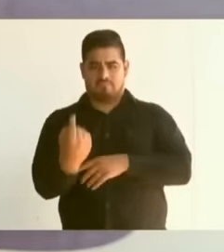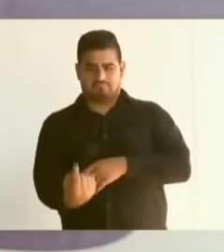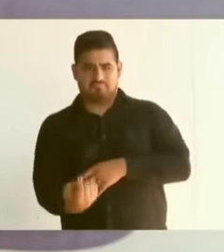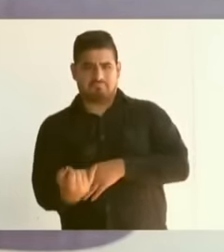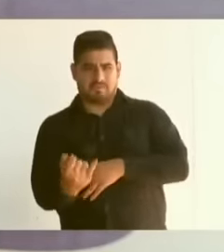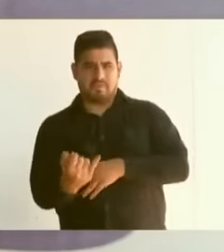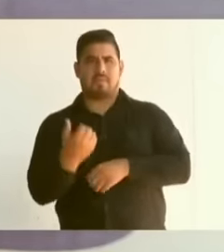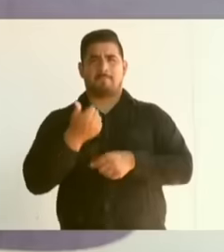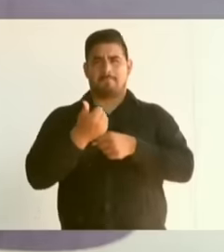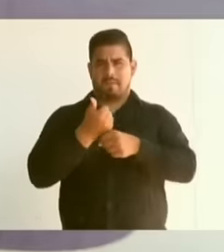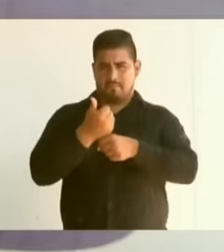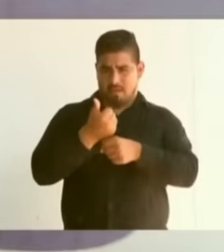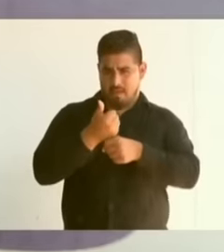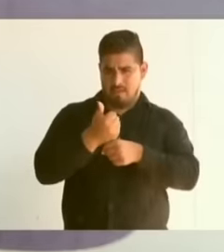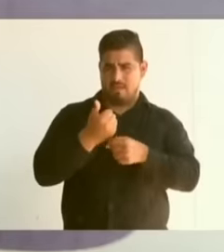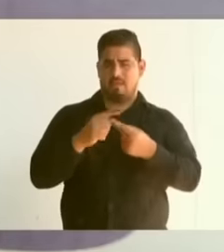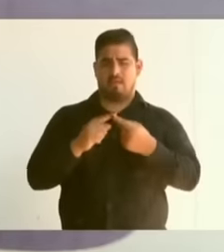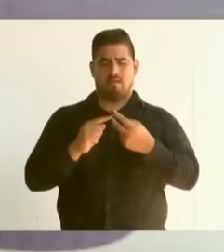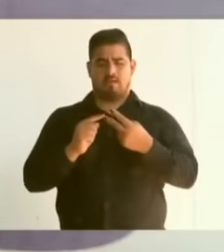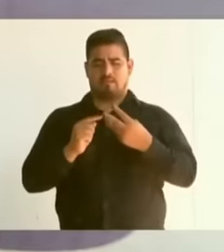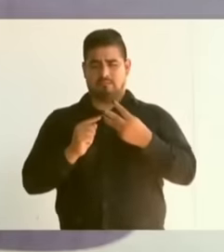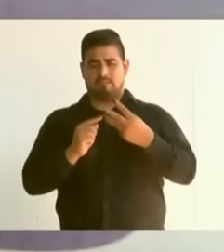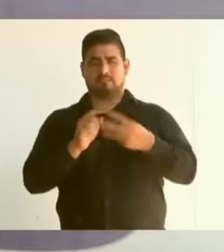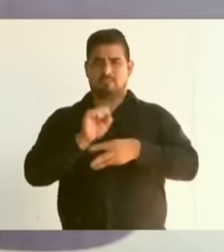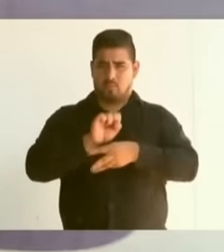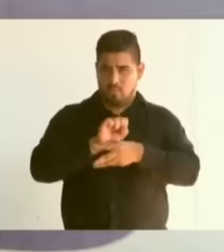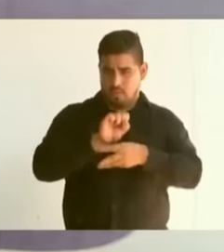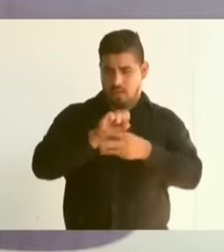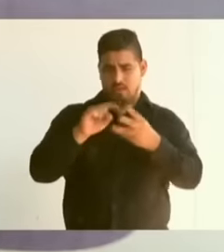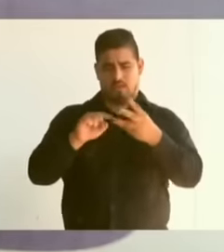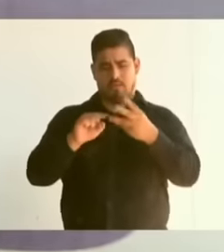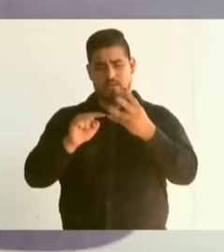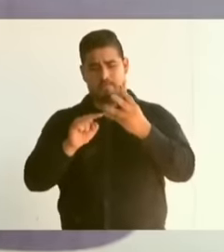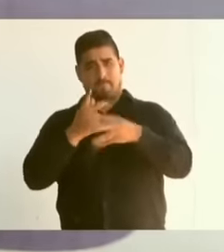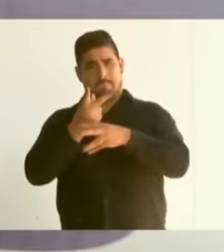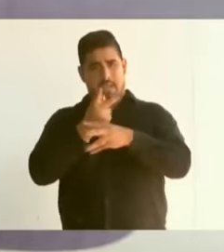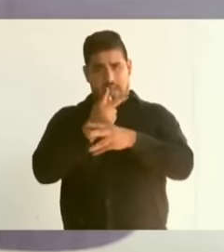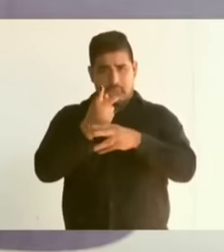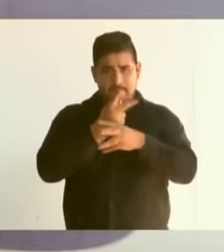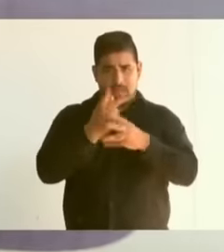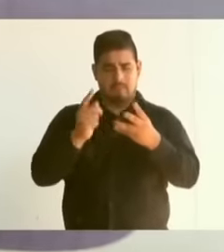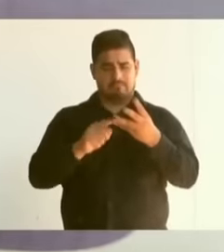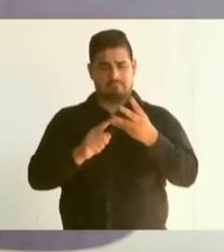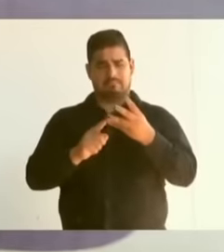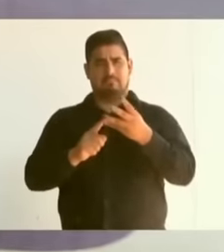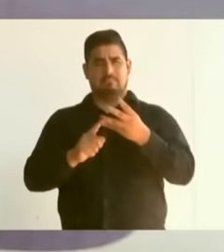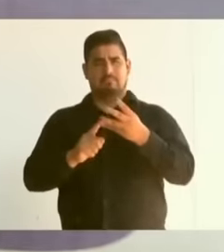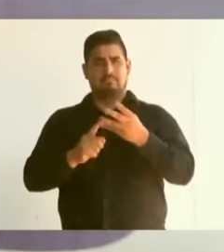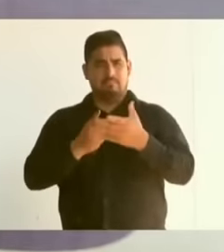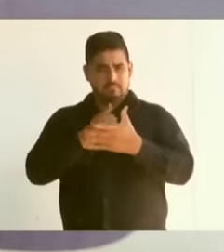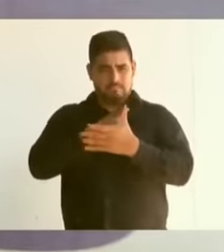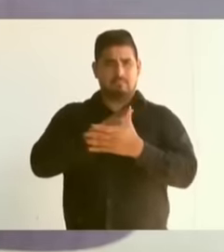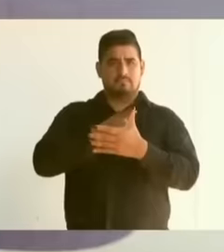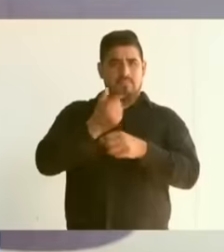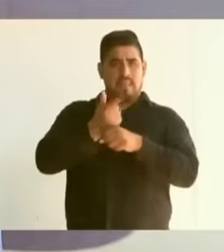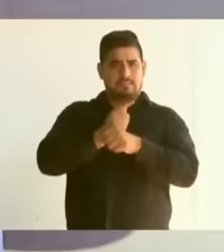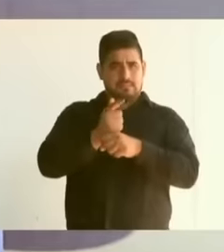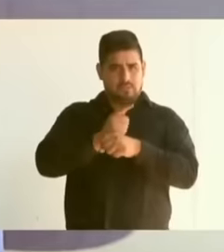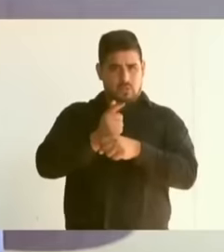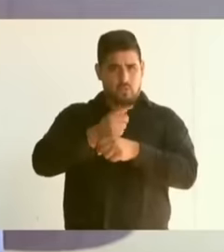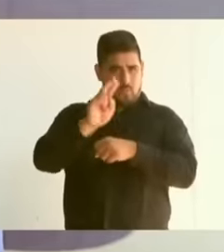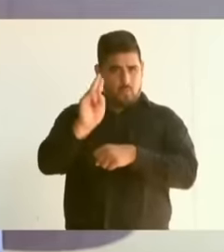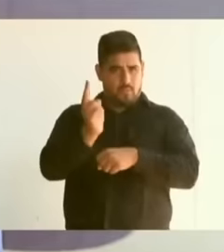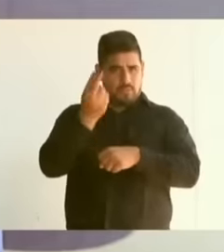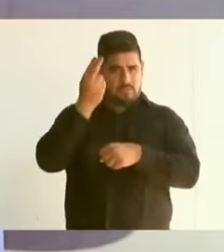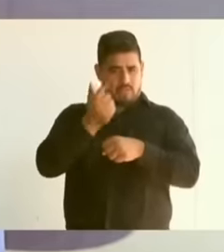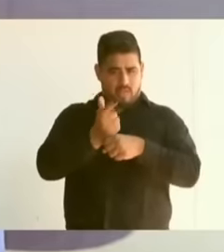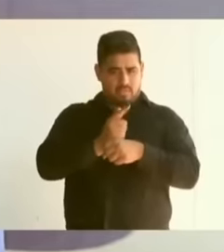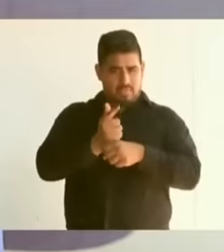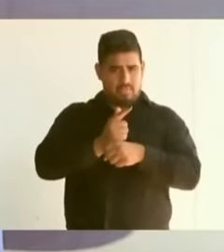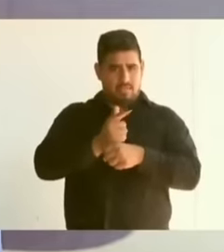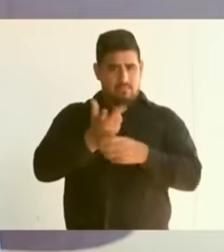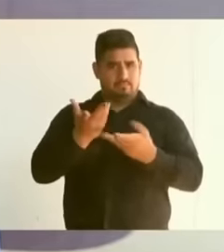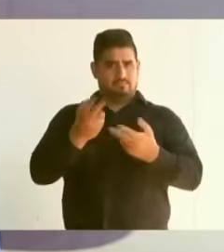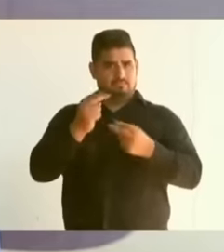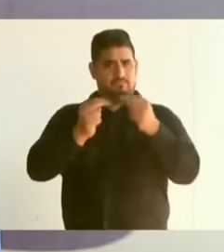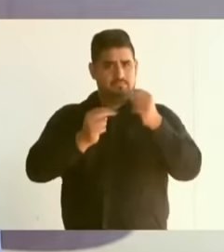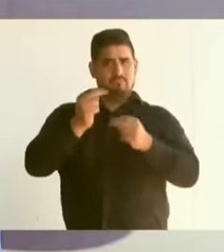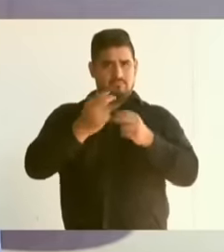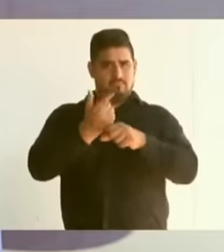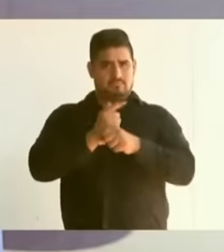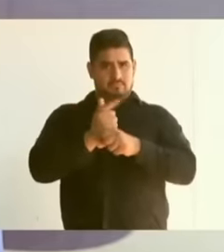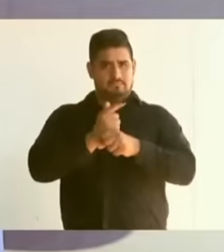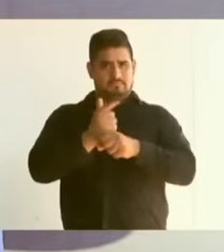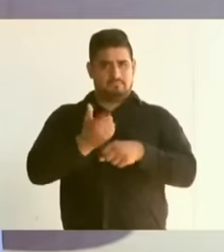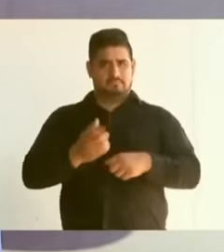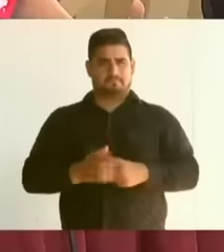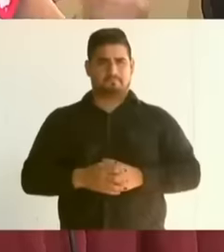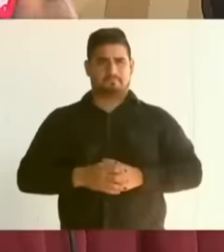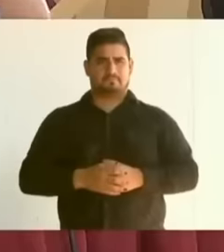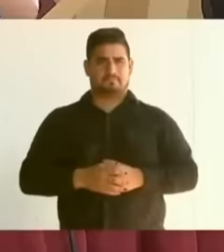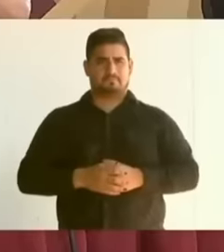primary there is secondary there is high school there is a bachelor's degree it is a school level a doctor